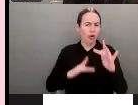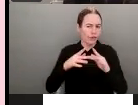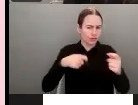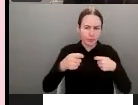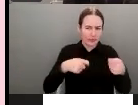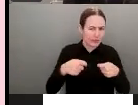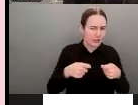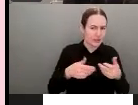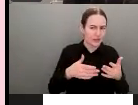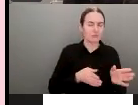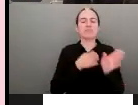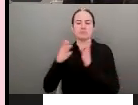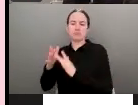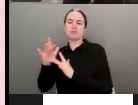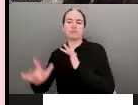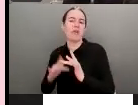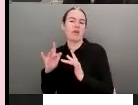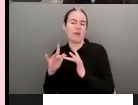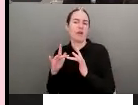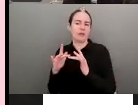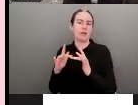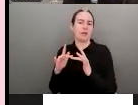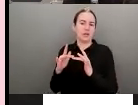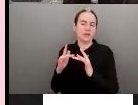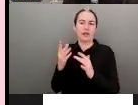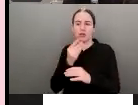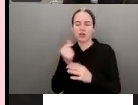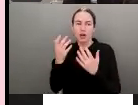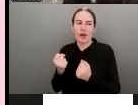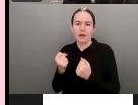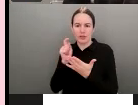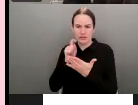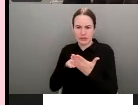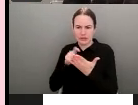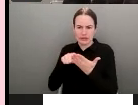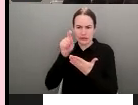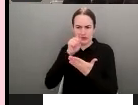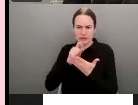Like having a button inside a button can be difficult, you probably know.